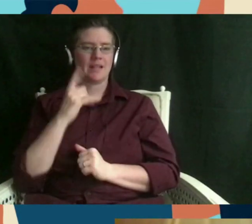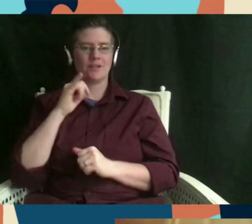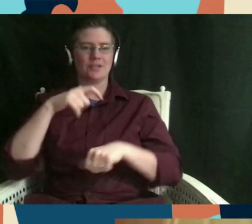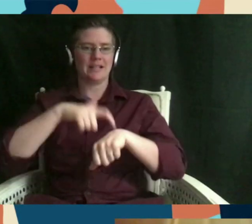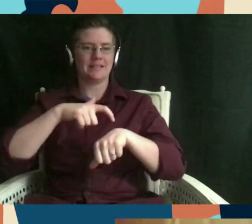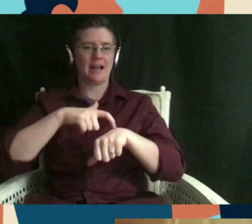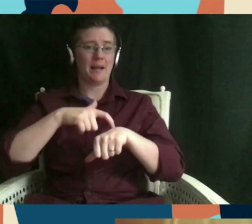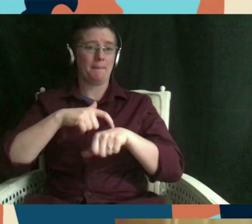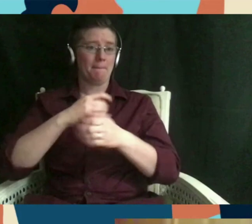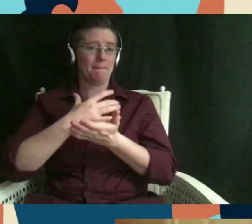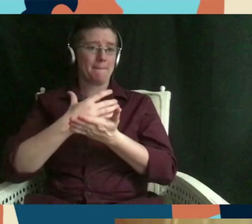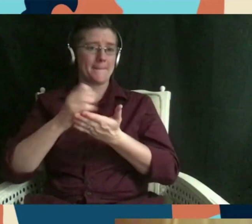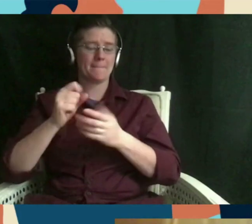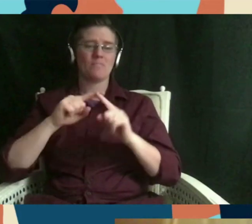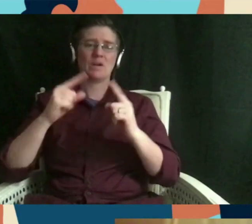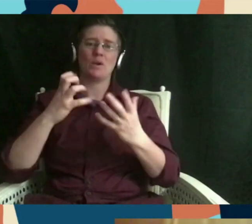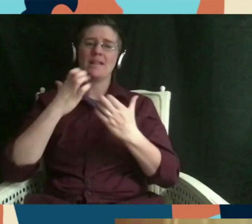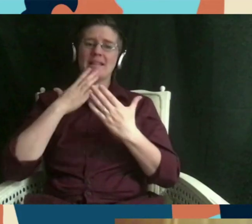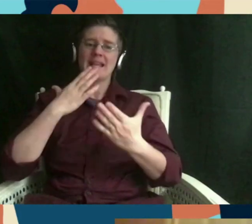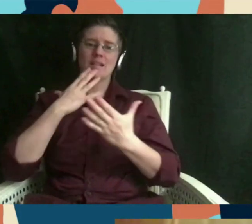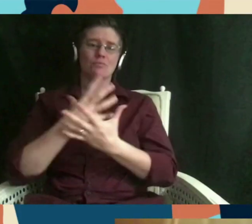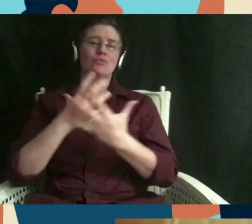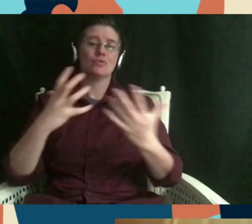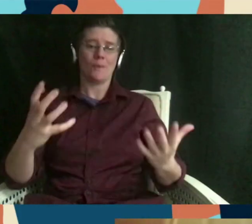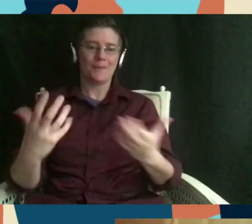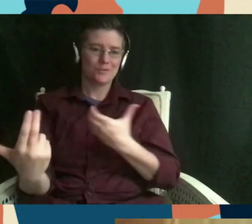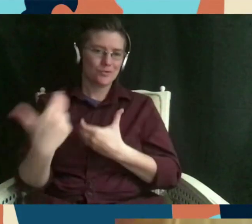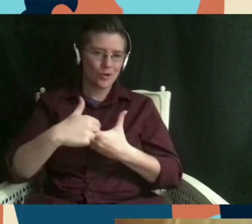but i'd like to thank you so much for joining me and telling me about your story